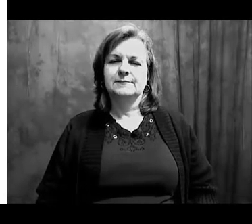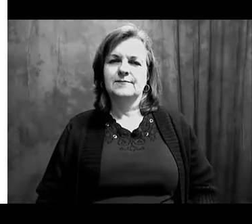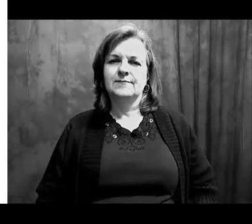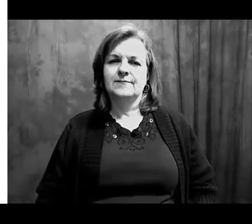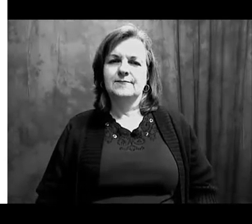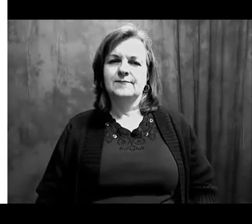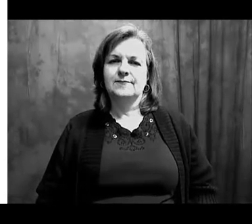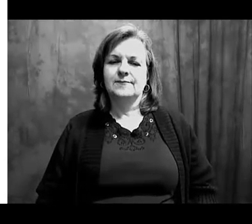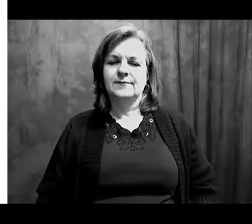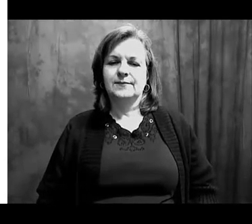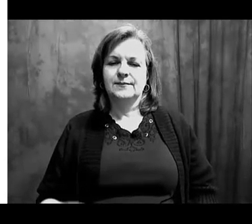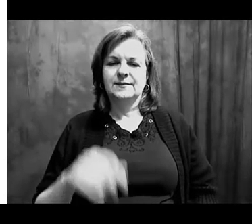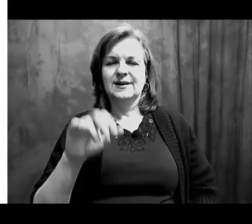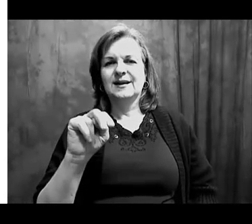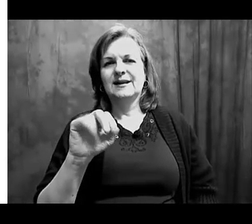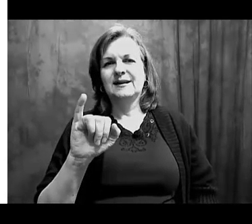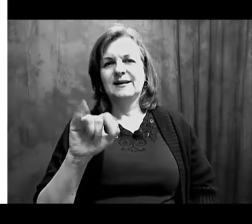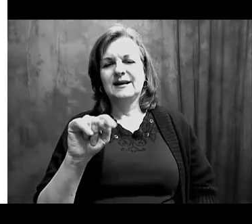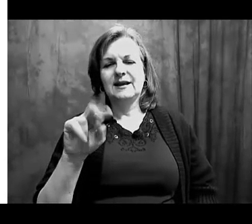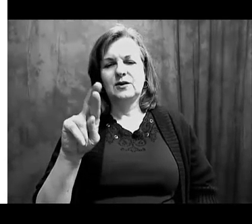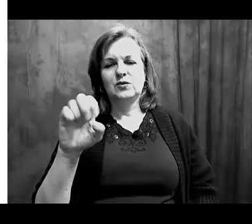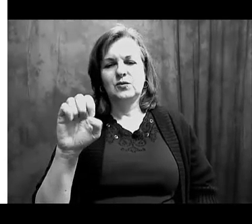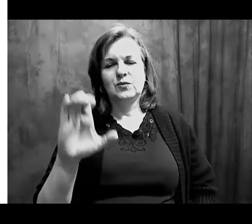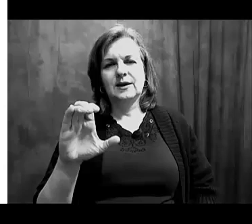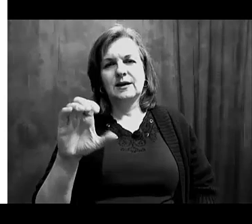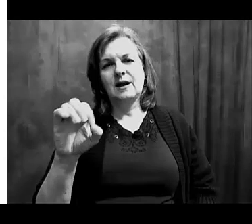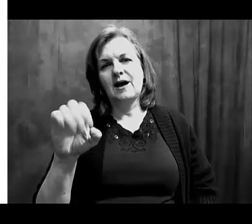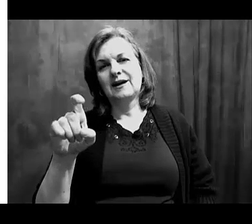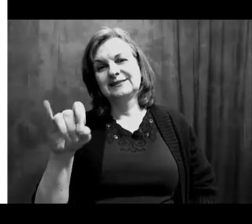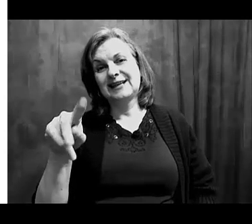and then nitric oxide is actually one that we see